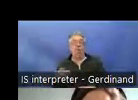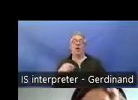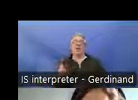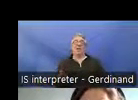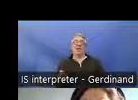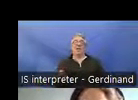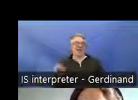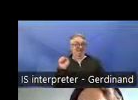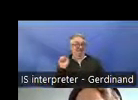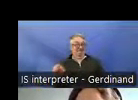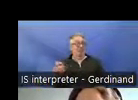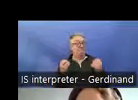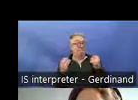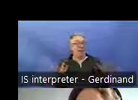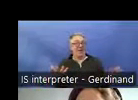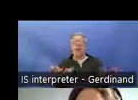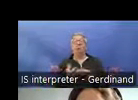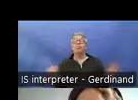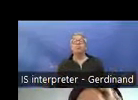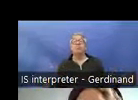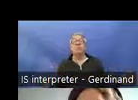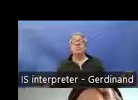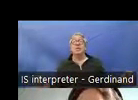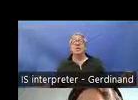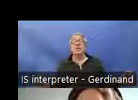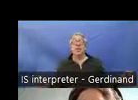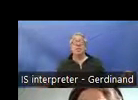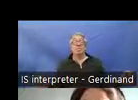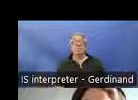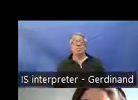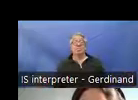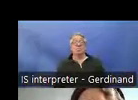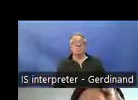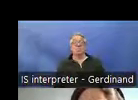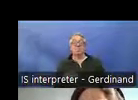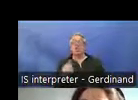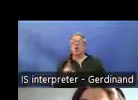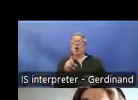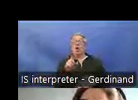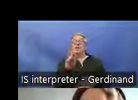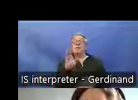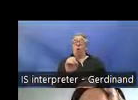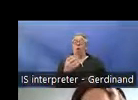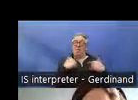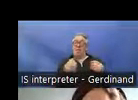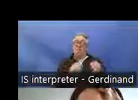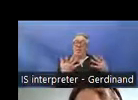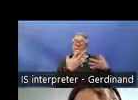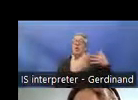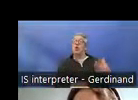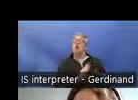and kept and it's being used quite a lot within this OPD generated data, but not further than